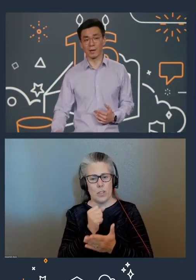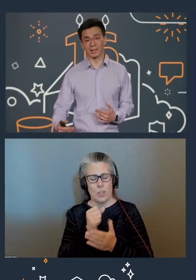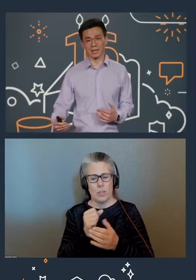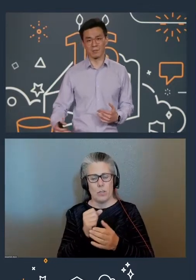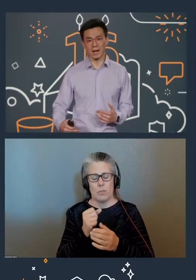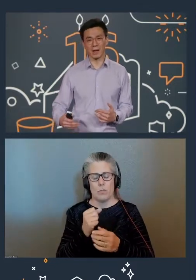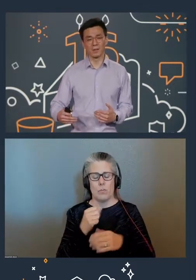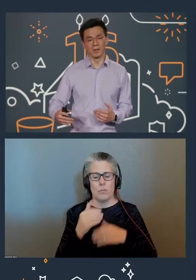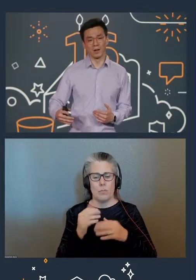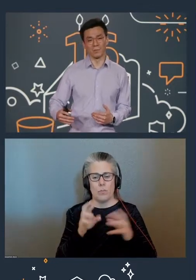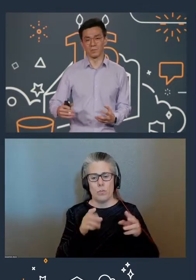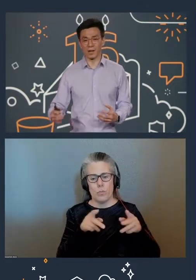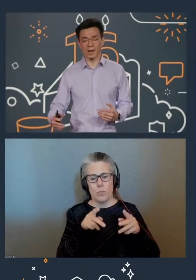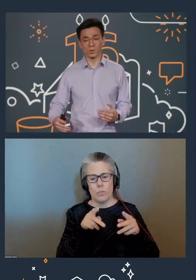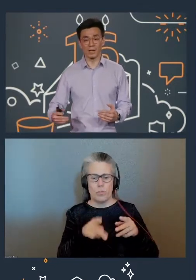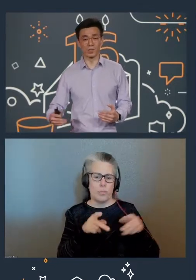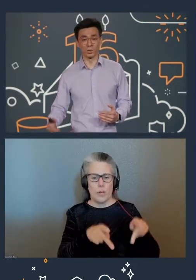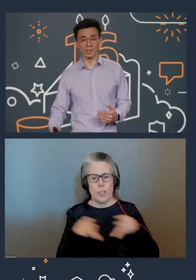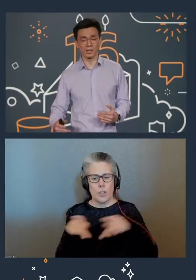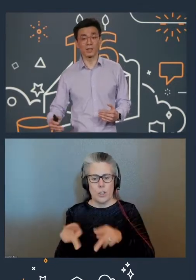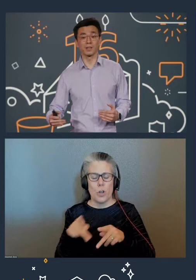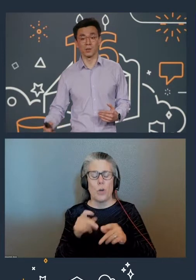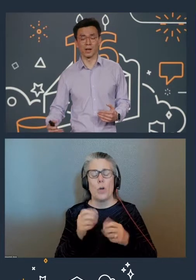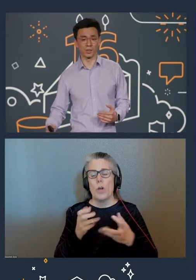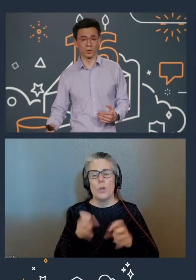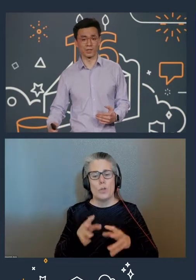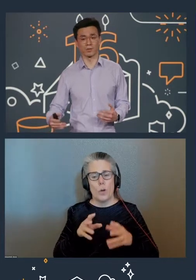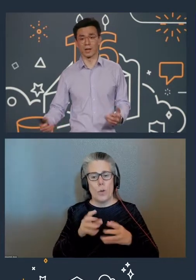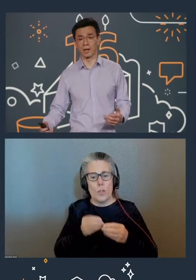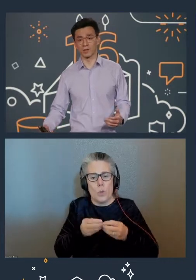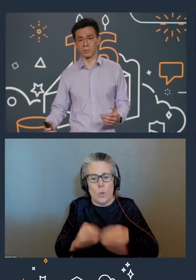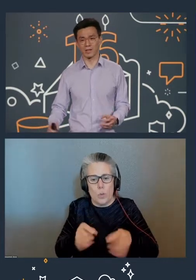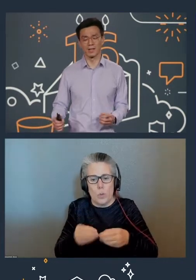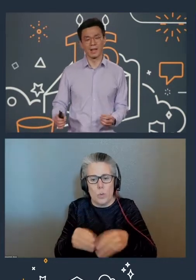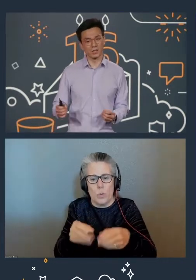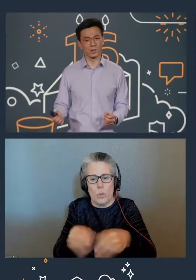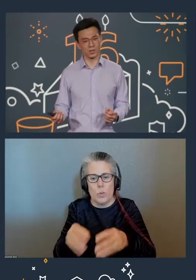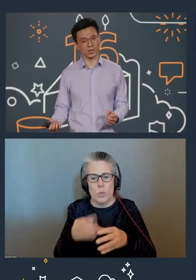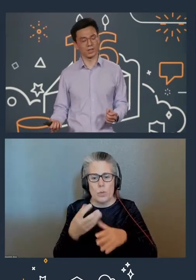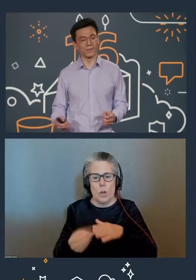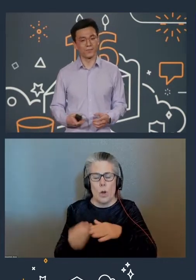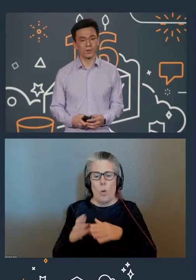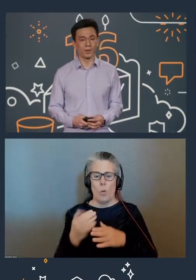but at the same time, not running the risk, constantly running the risk of running out of space is really tricky.